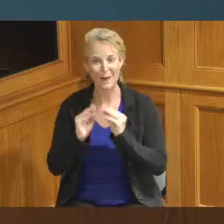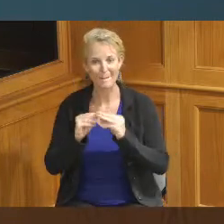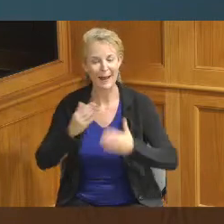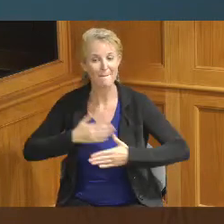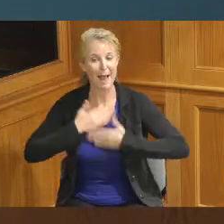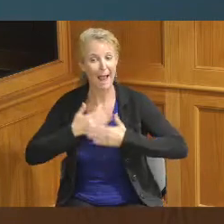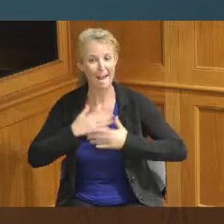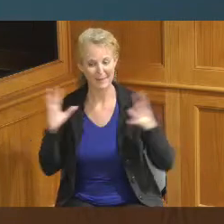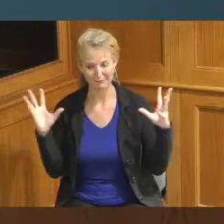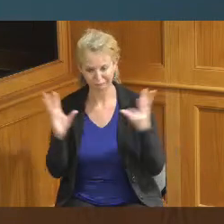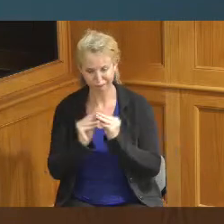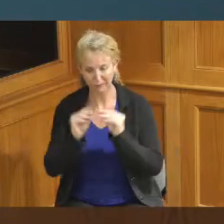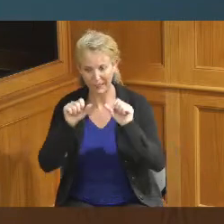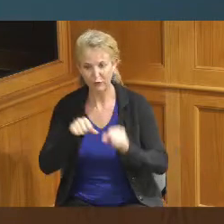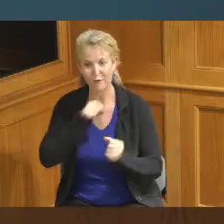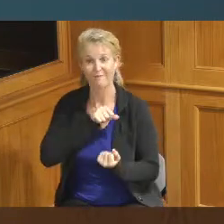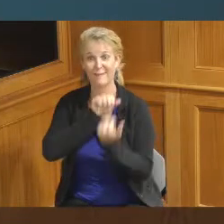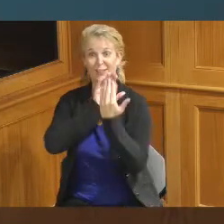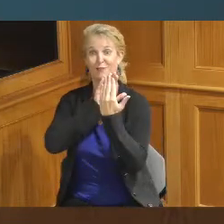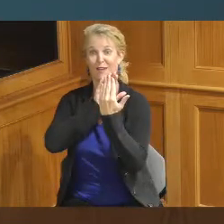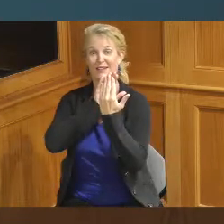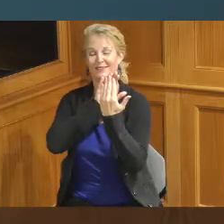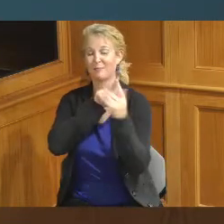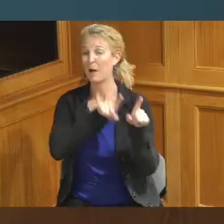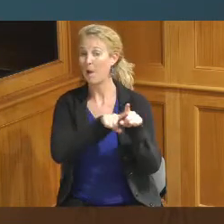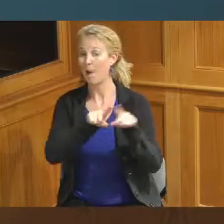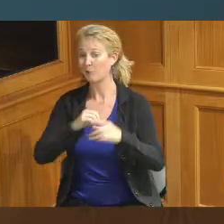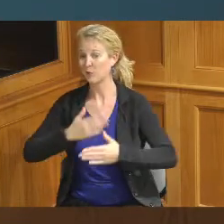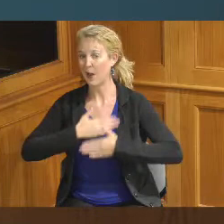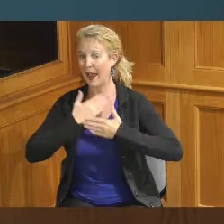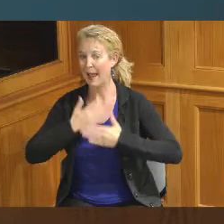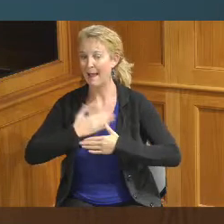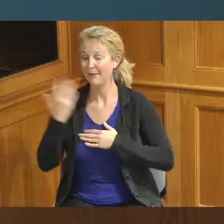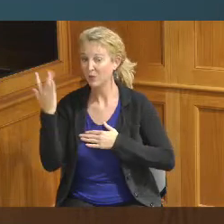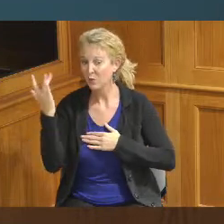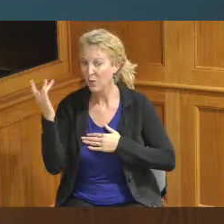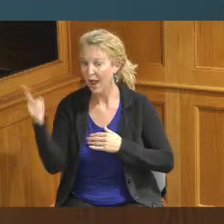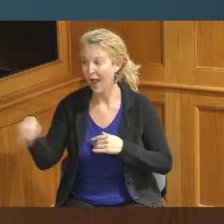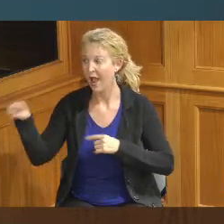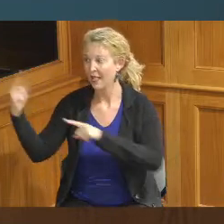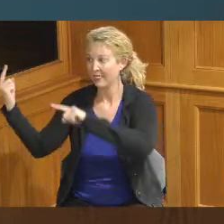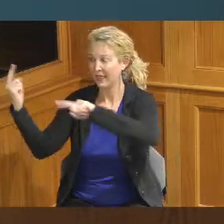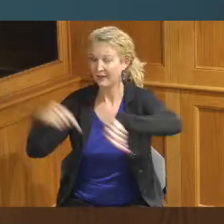to meet face to face but also was glad that they were able to come to Hamilton County and hopefully